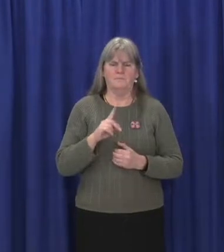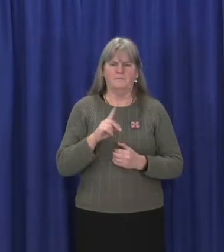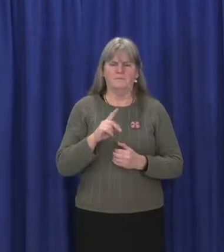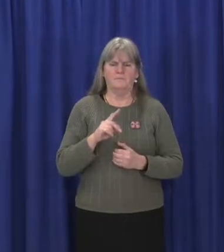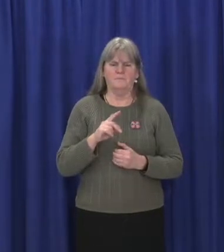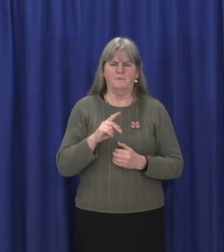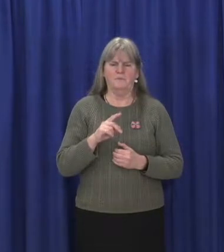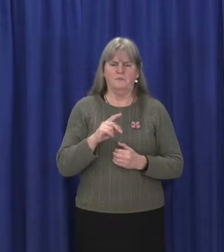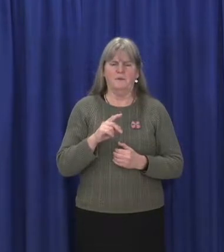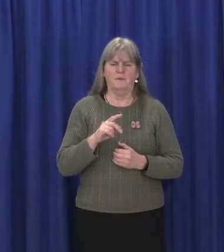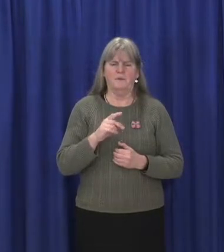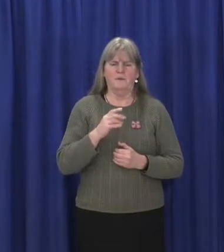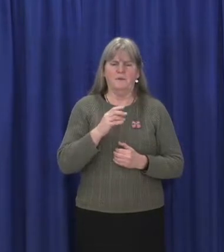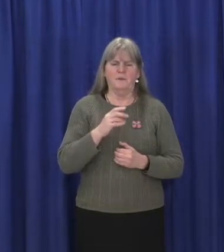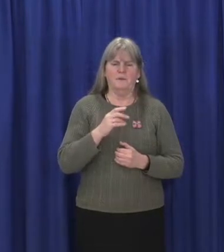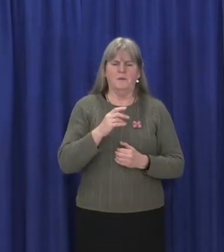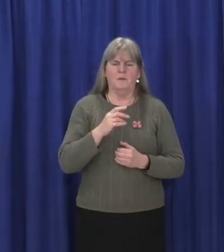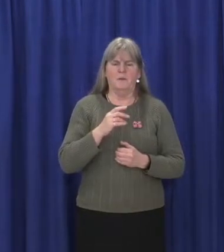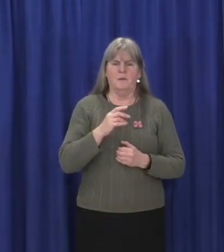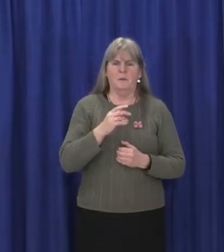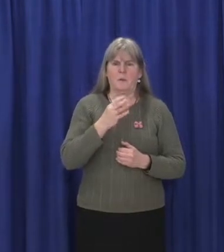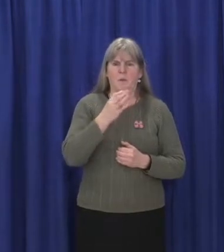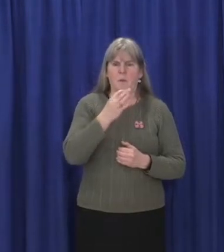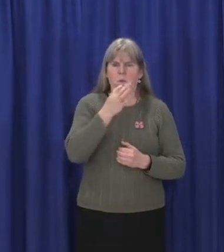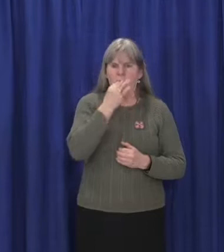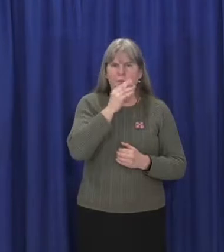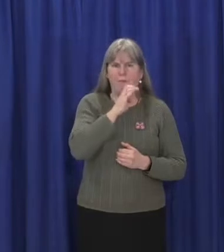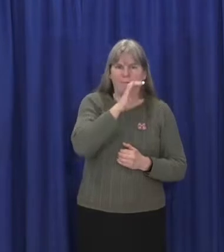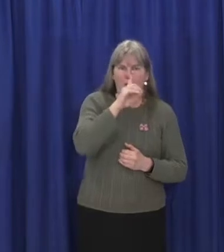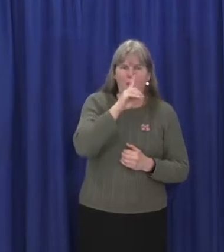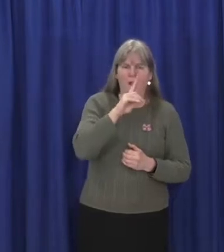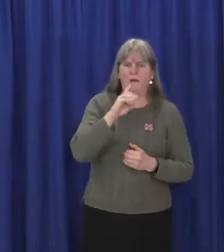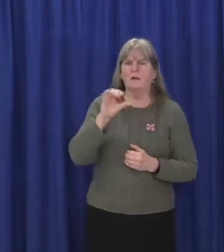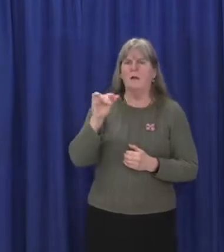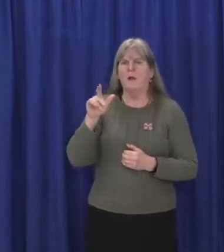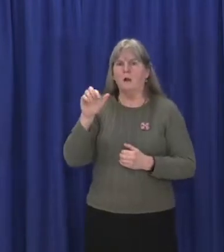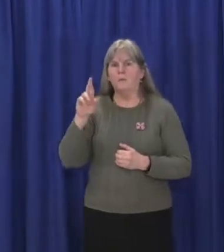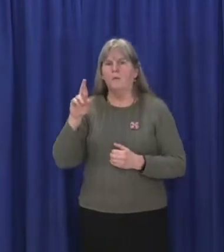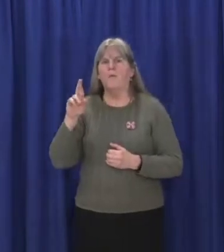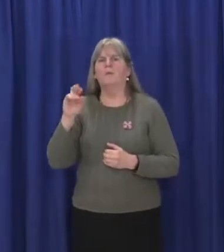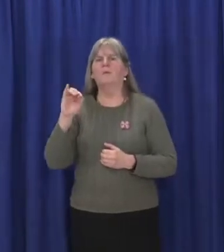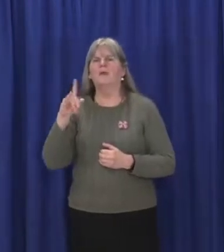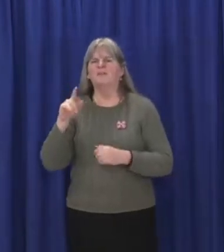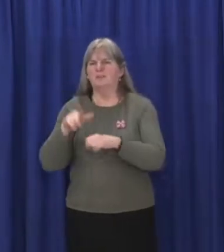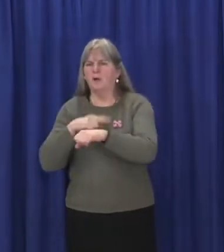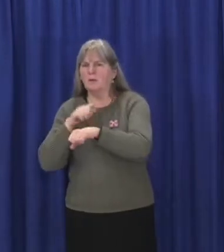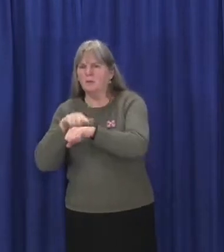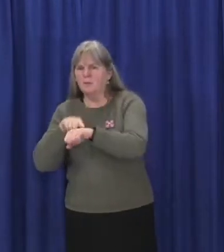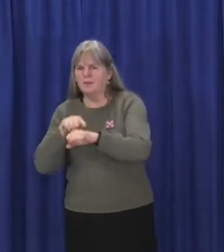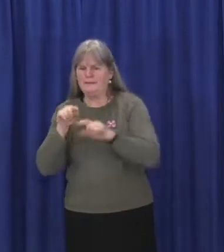the two long term care homes. I'm wondering how much of a threat omicron poses